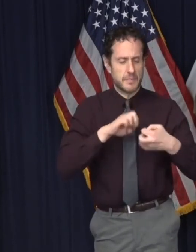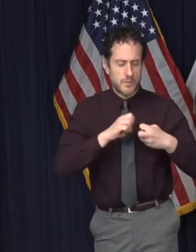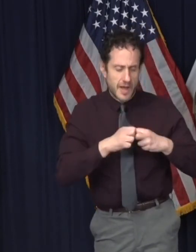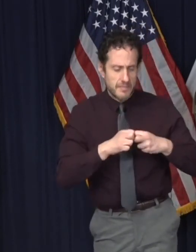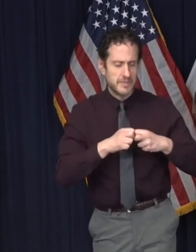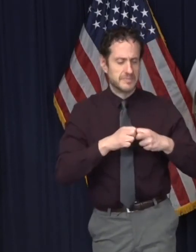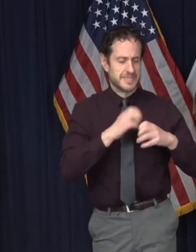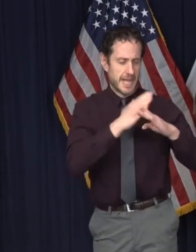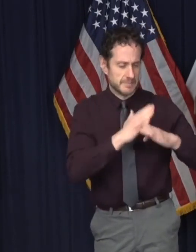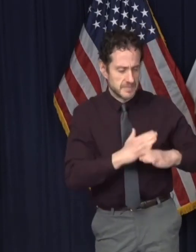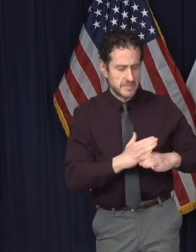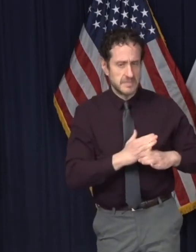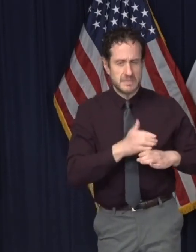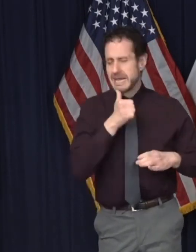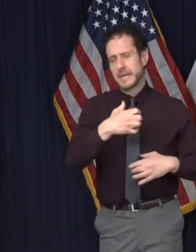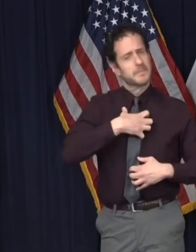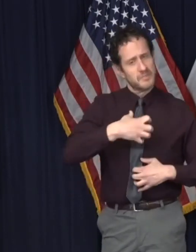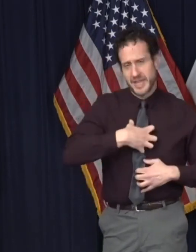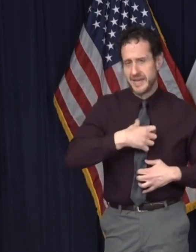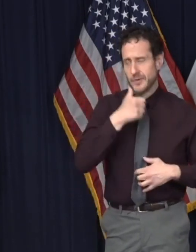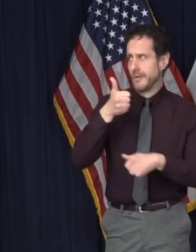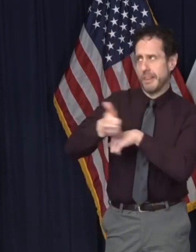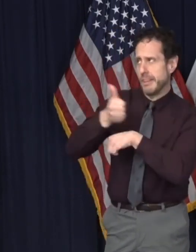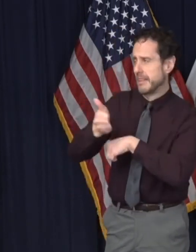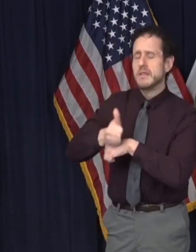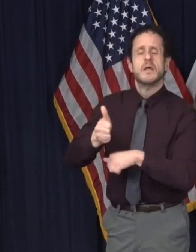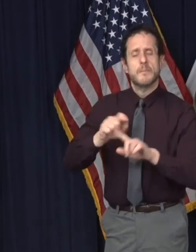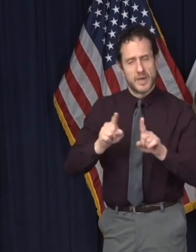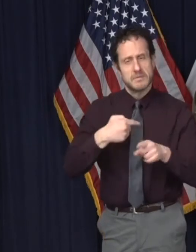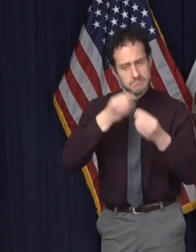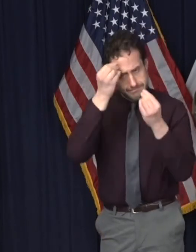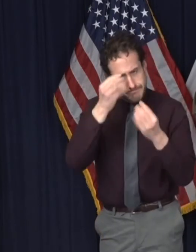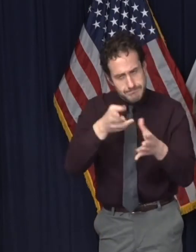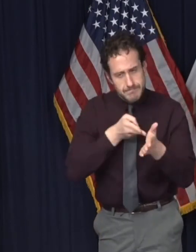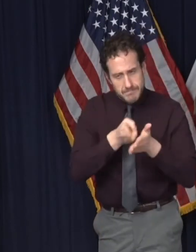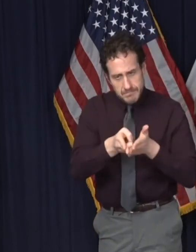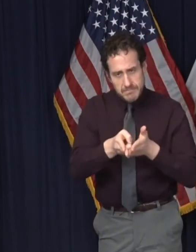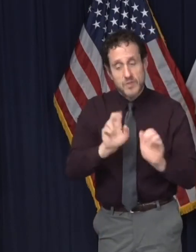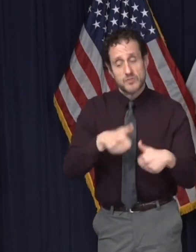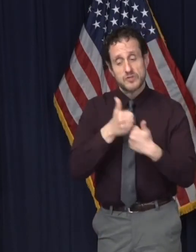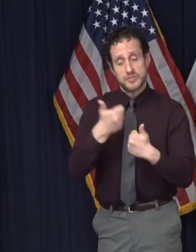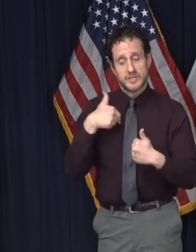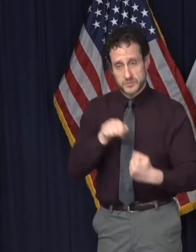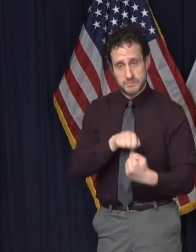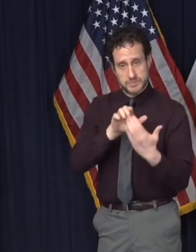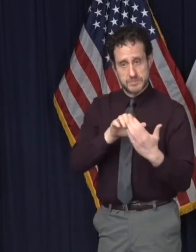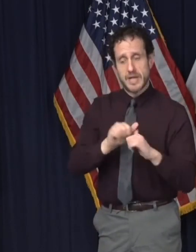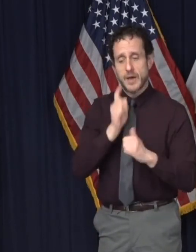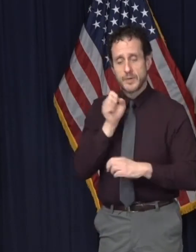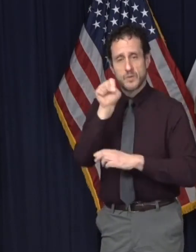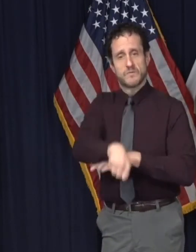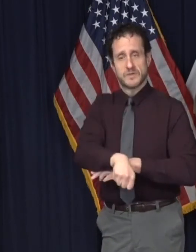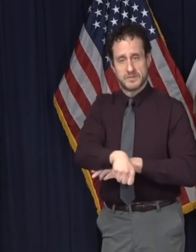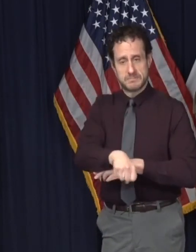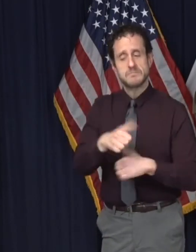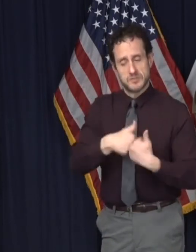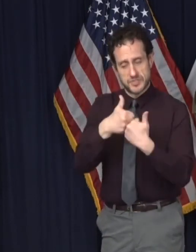COMPLAIN OR POINT FINGERS BUT TO BE FULLY TR TRANSPARENT WITH ALL OF YOU AS TO THE CHALLENGES THAT WE FACE AND HOW WE ARE WORKING TO OVERCOME THEM.